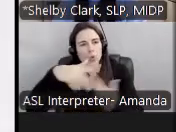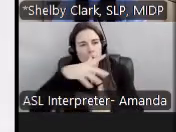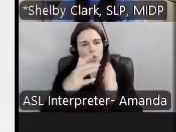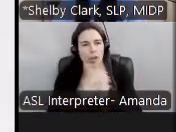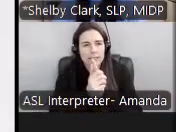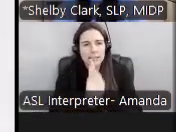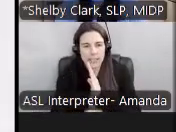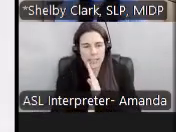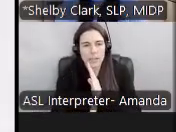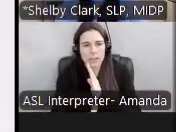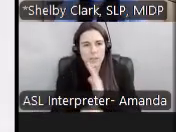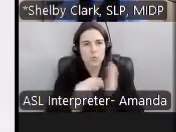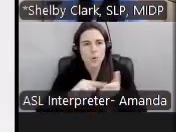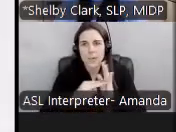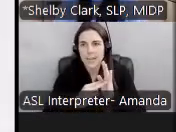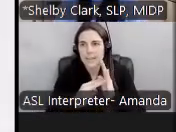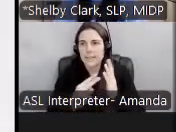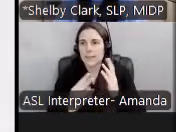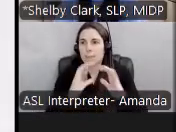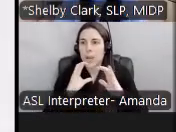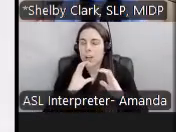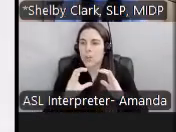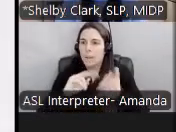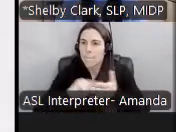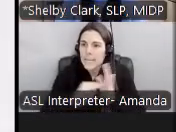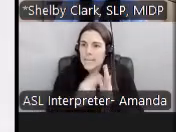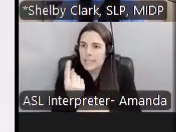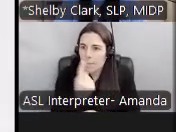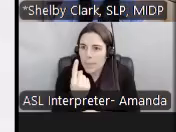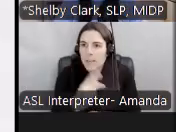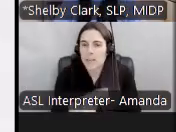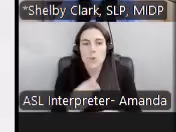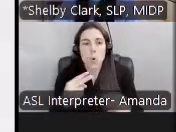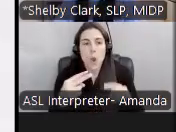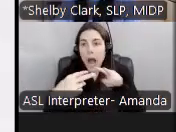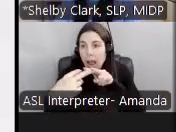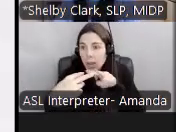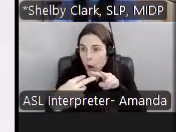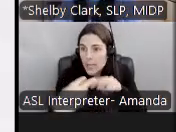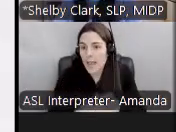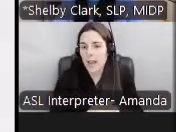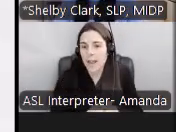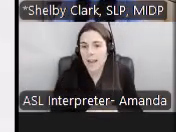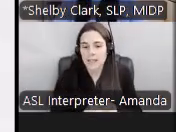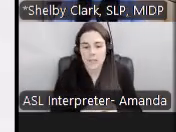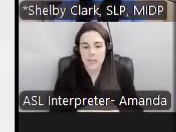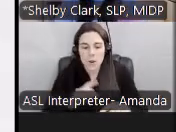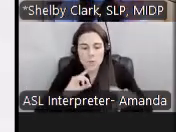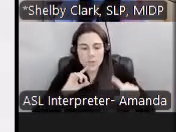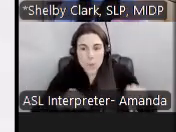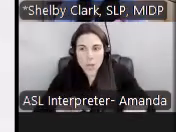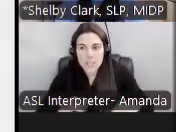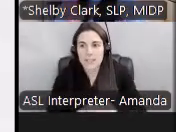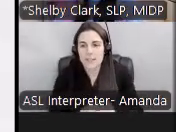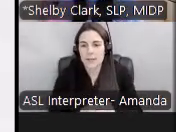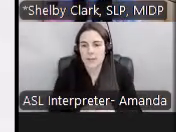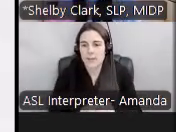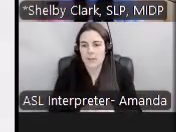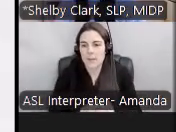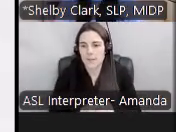meaningful. So eye contact, joint attention, turn taking responsiveness, you coo the baby who's back